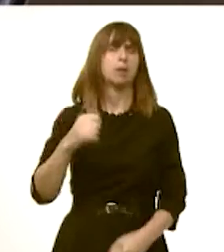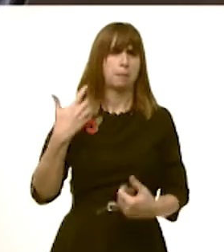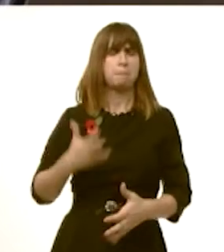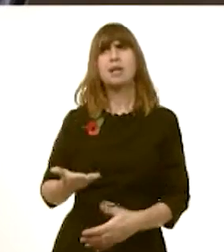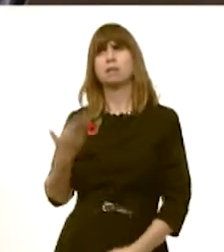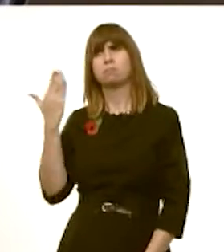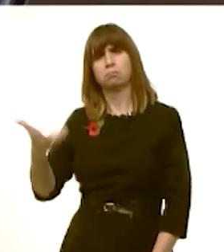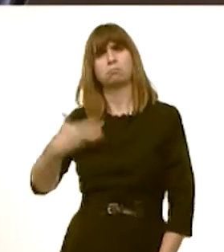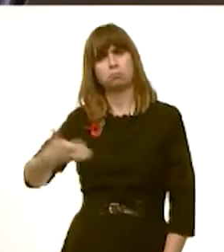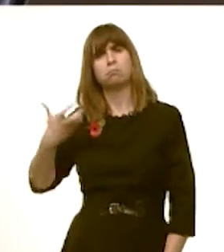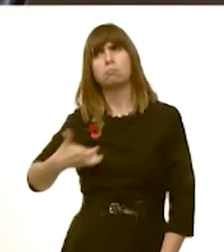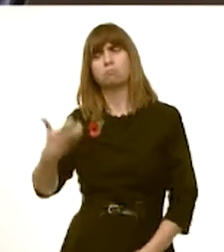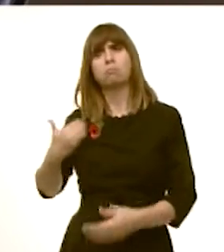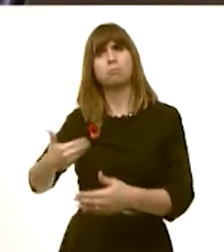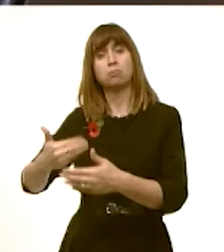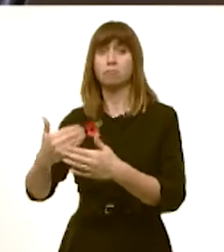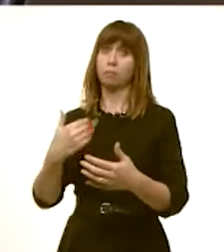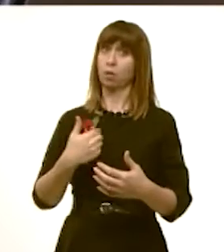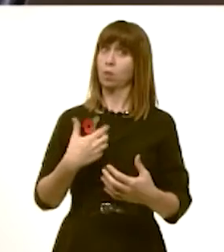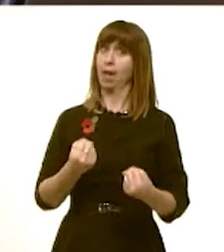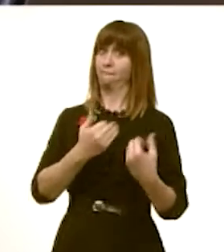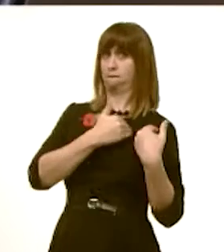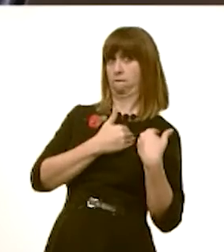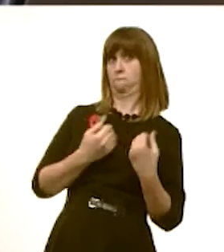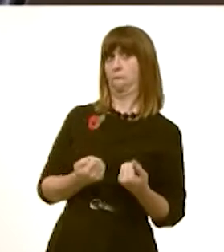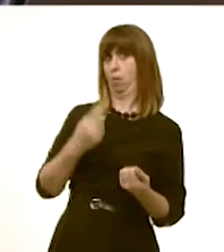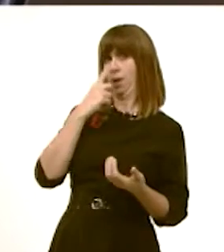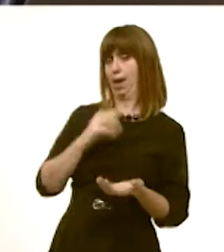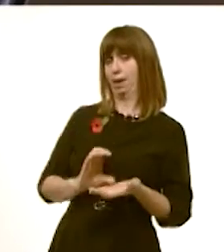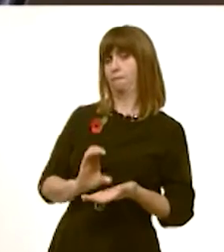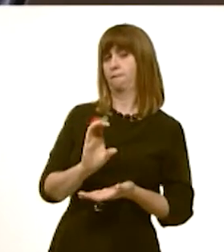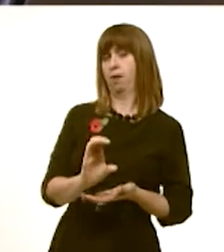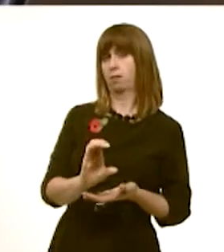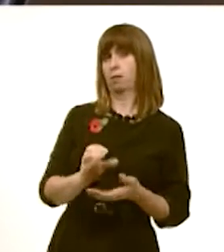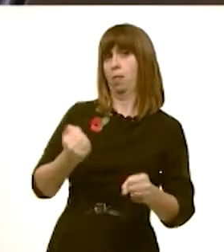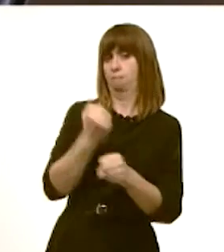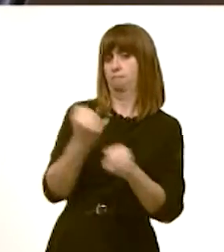Although we have the powers to fund the work and the services, we donít actually manage